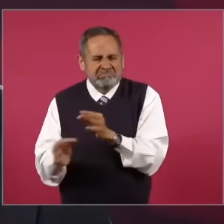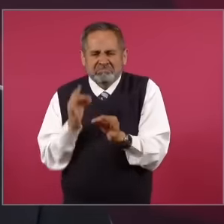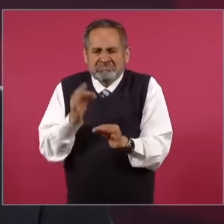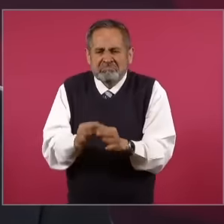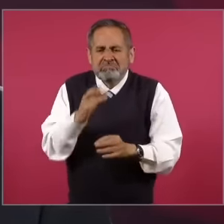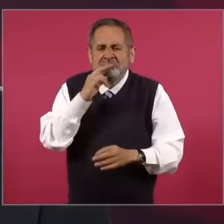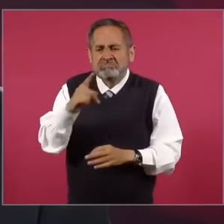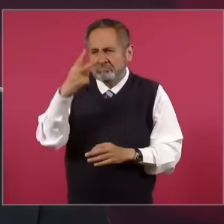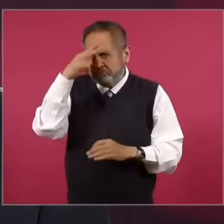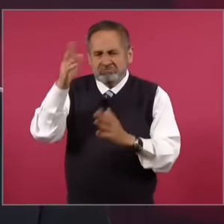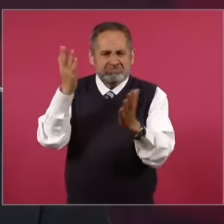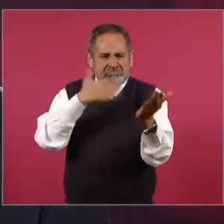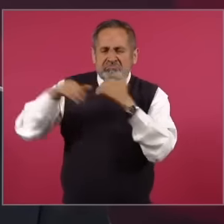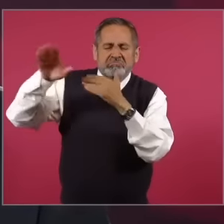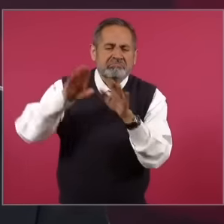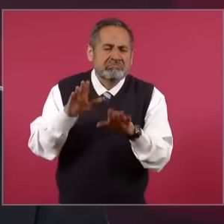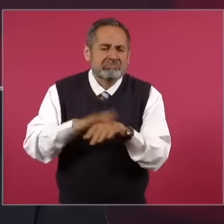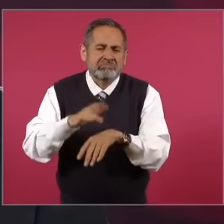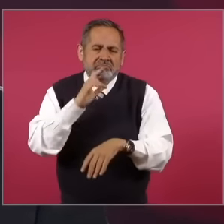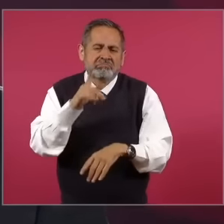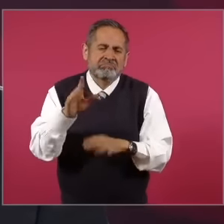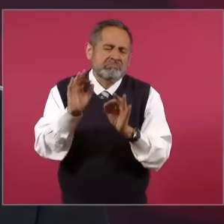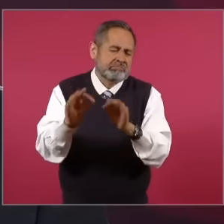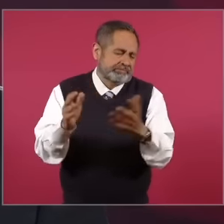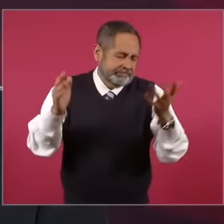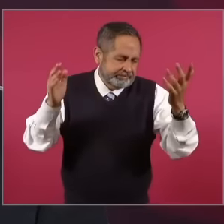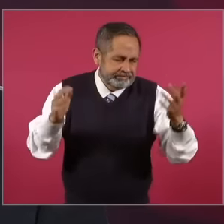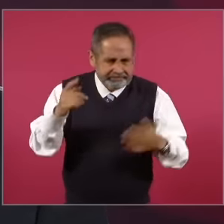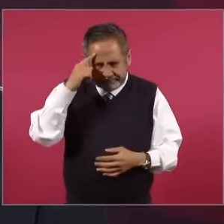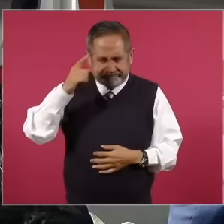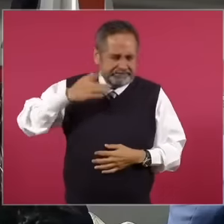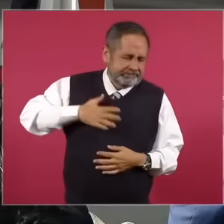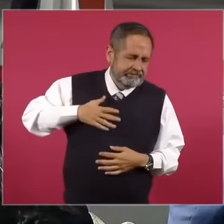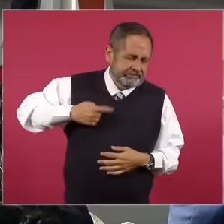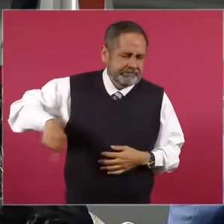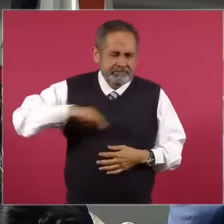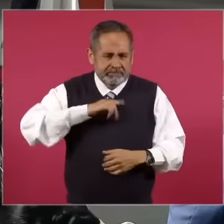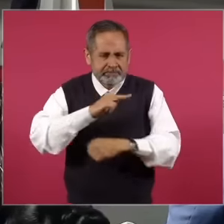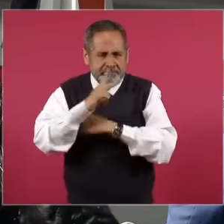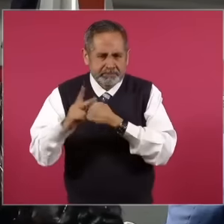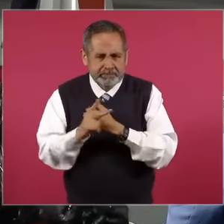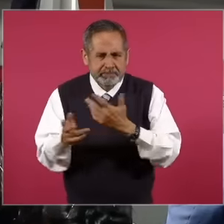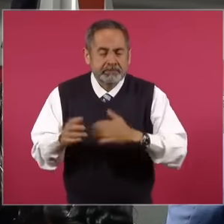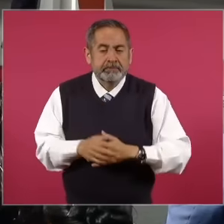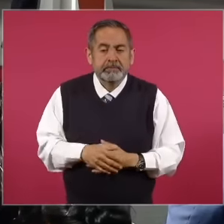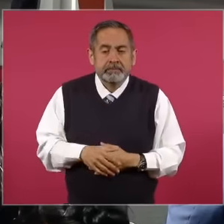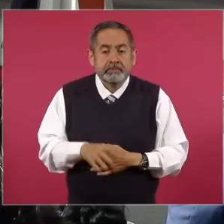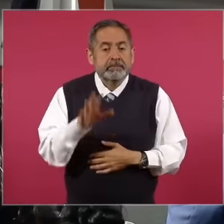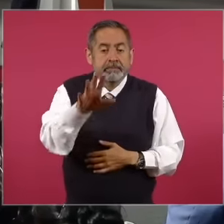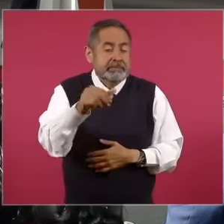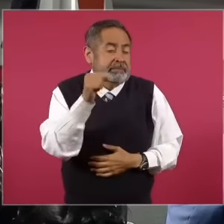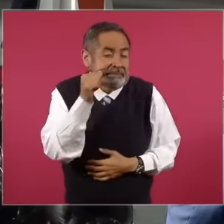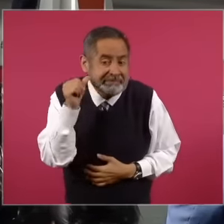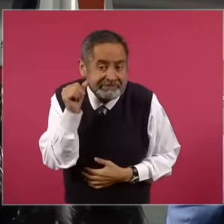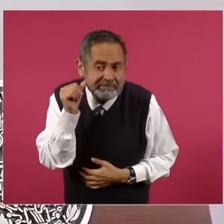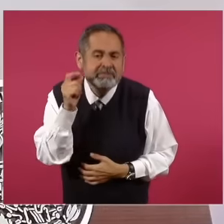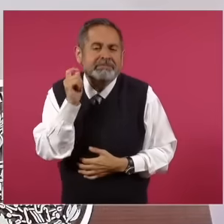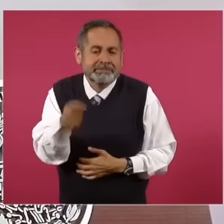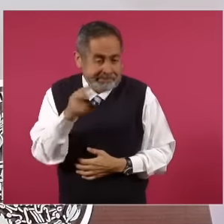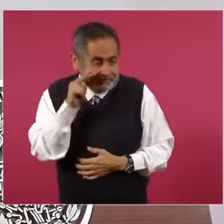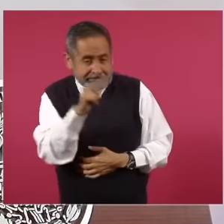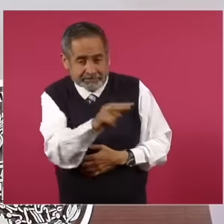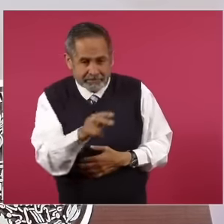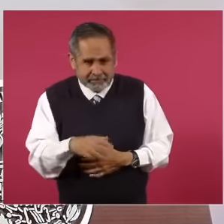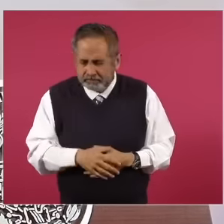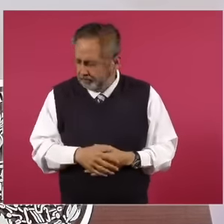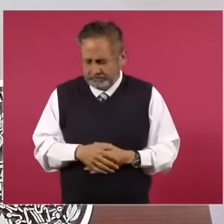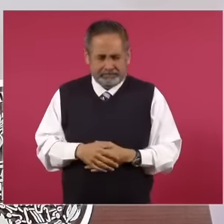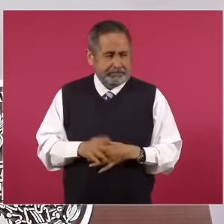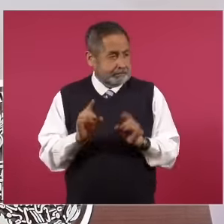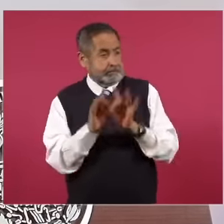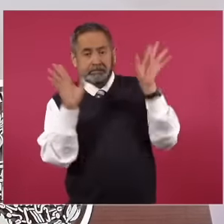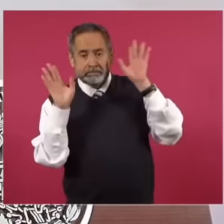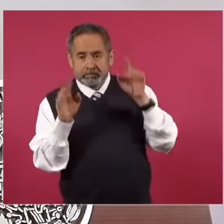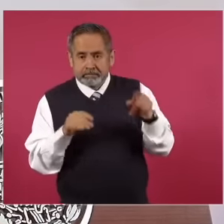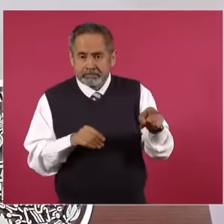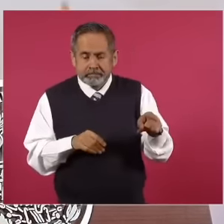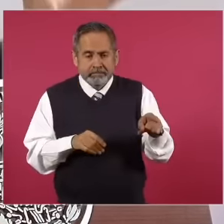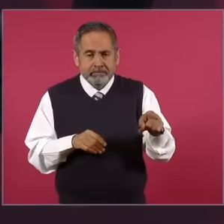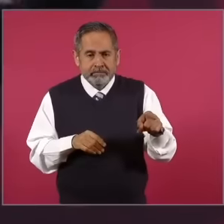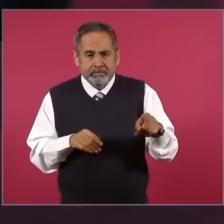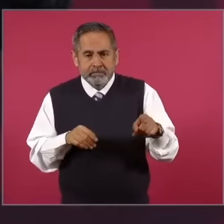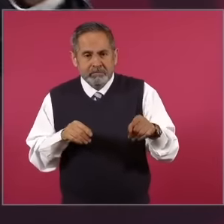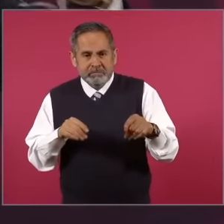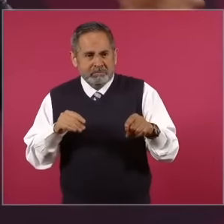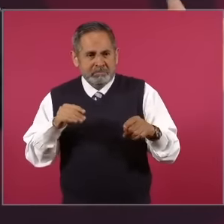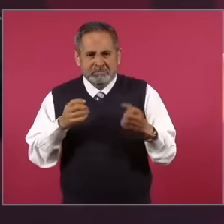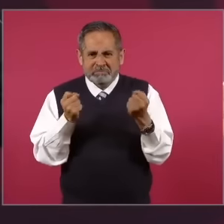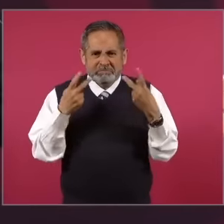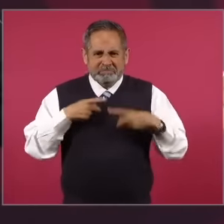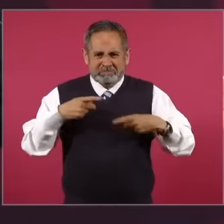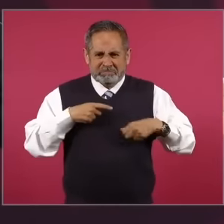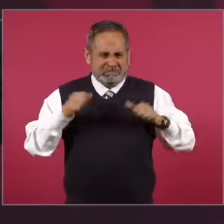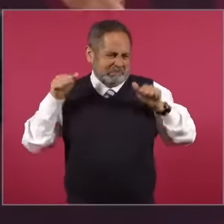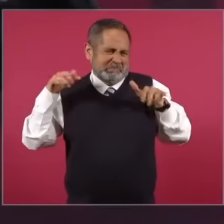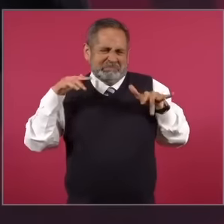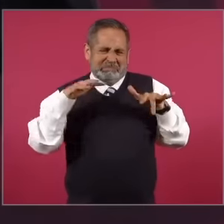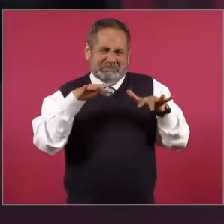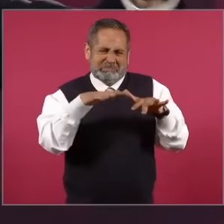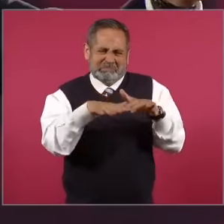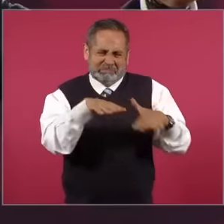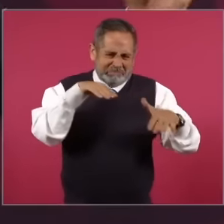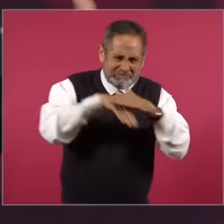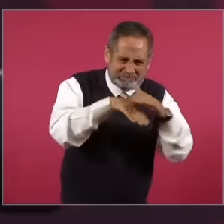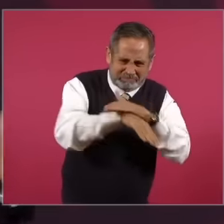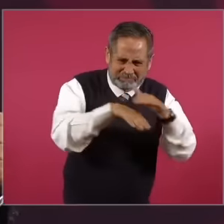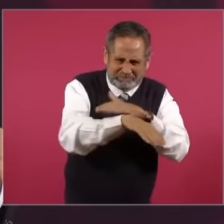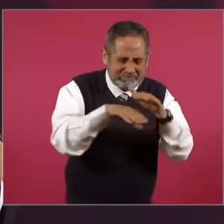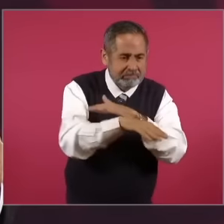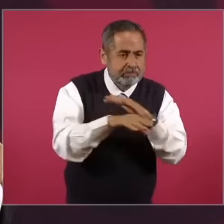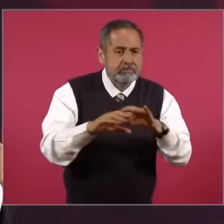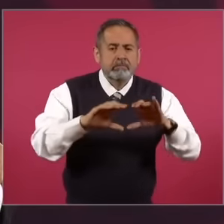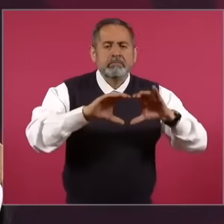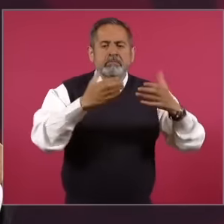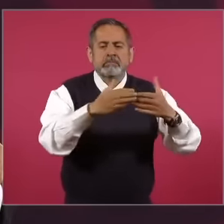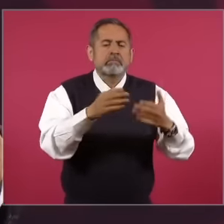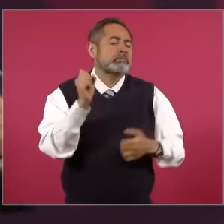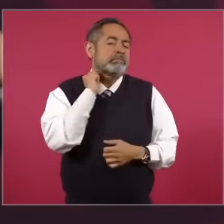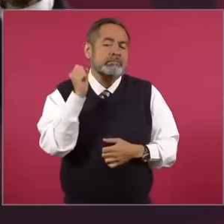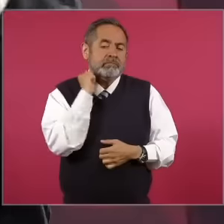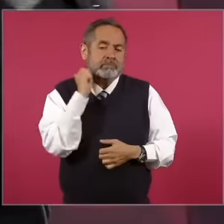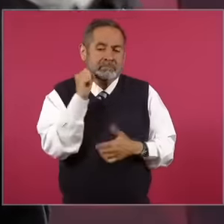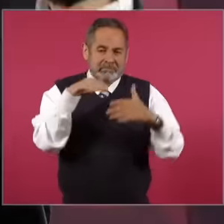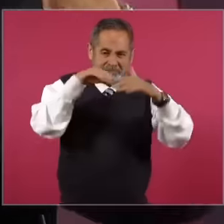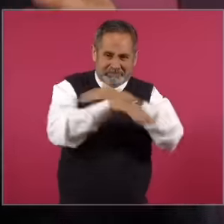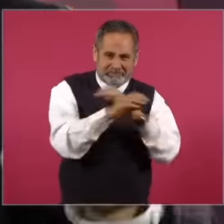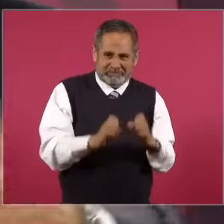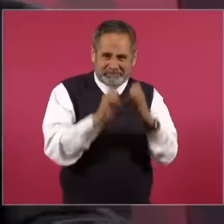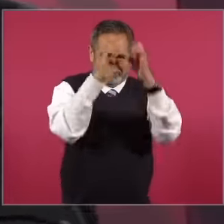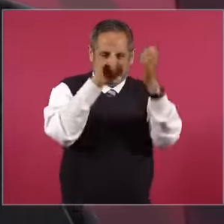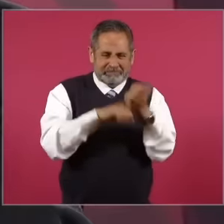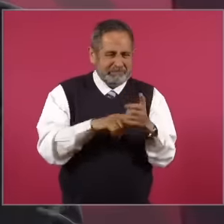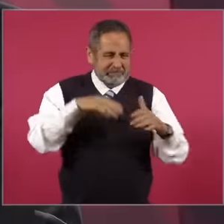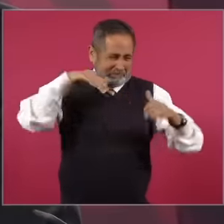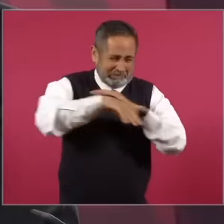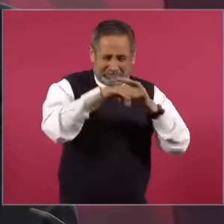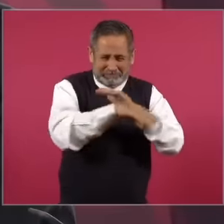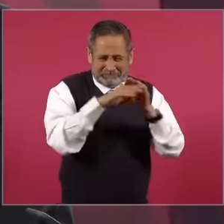move our country forward yesterday they suddenly took the congress the senate of the Republic